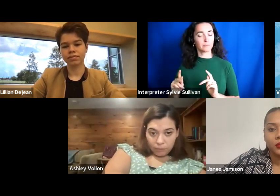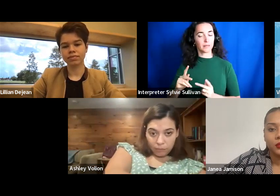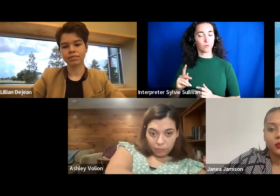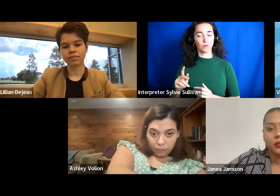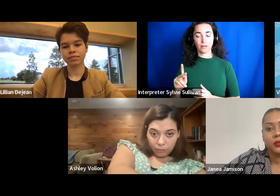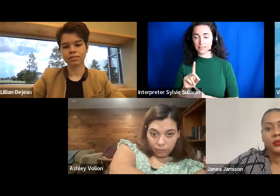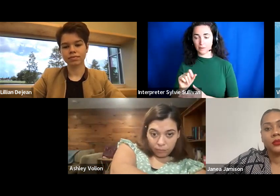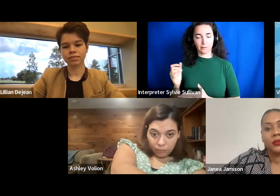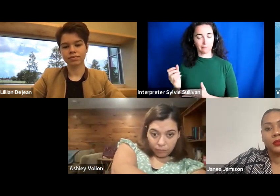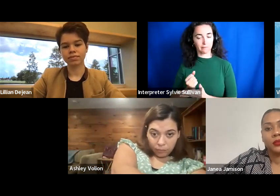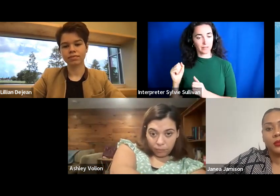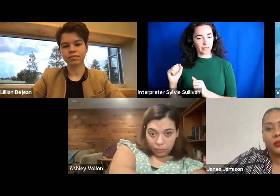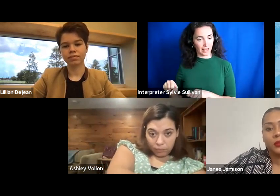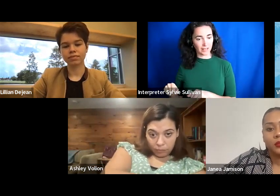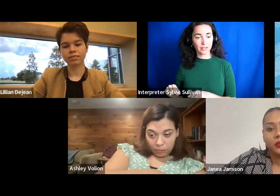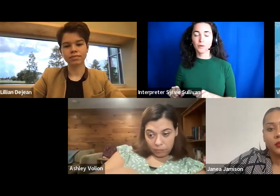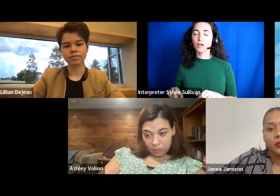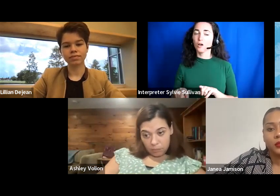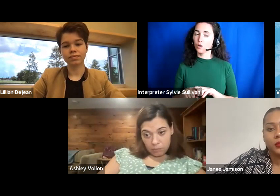But it can be an arduous and complicated process.